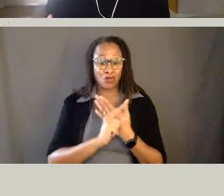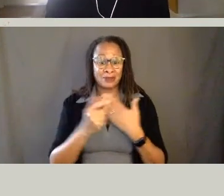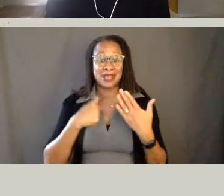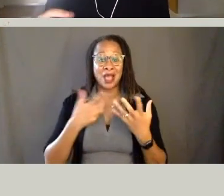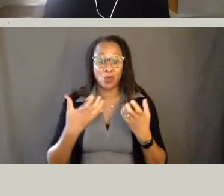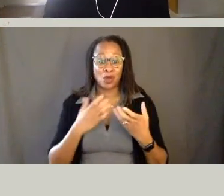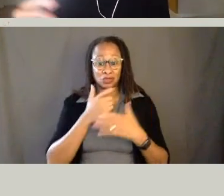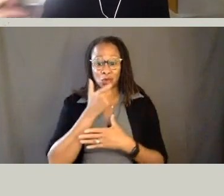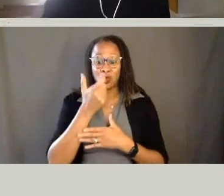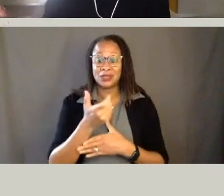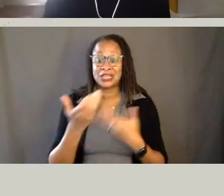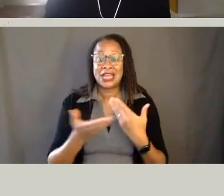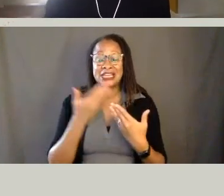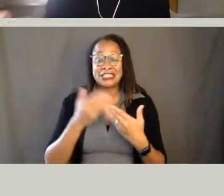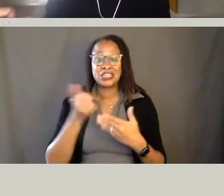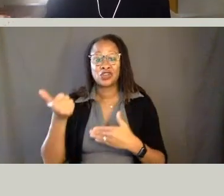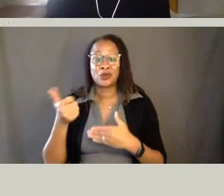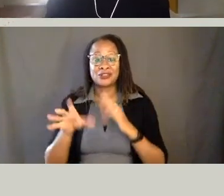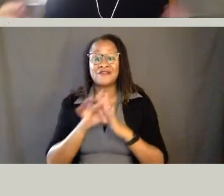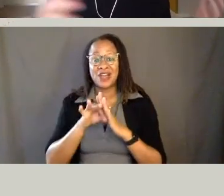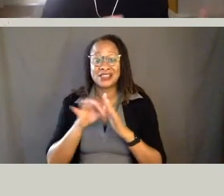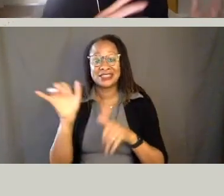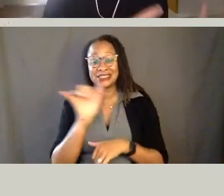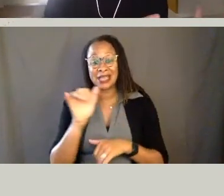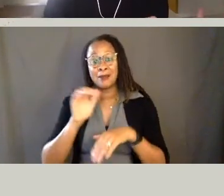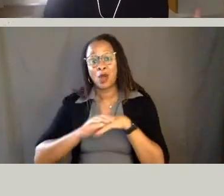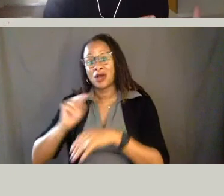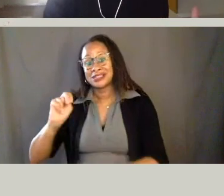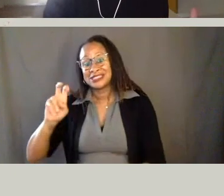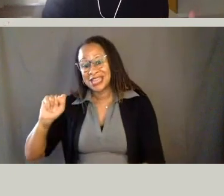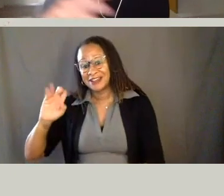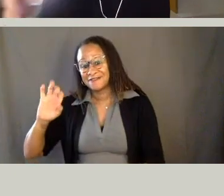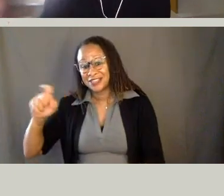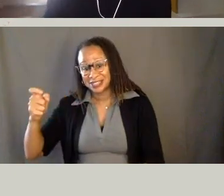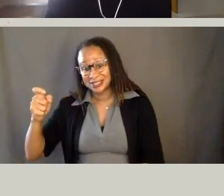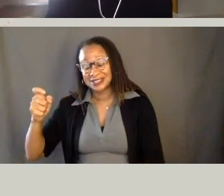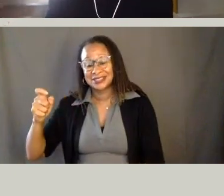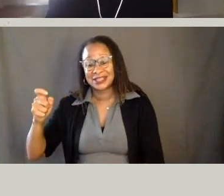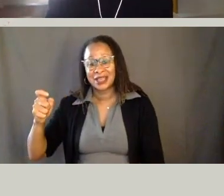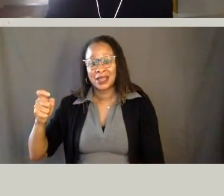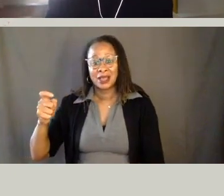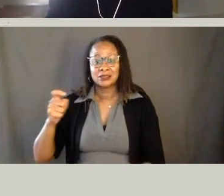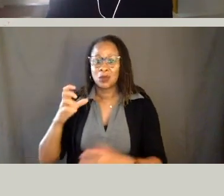And it was easier for me to find it on Netflix, a PBS program that was licensed to Netflix.